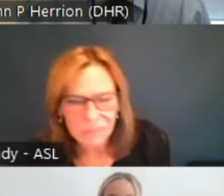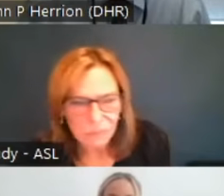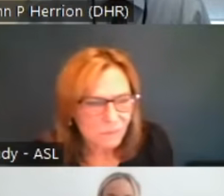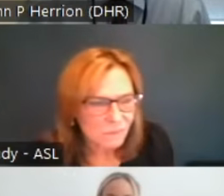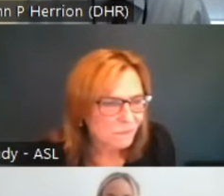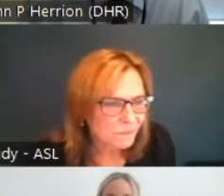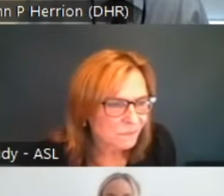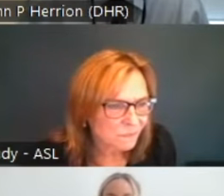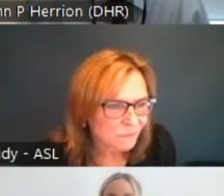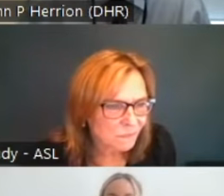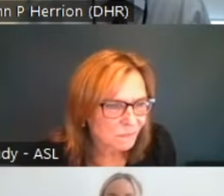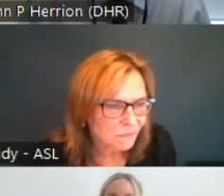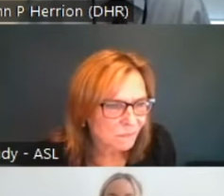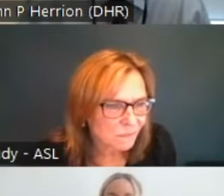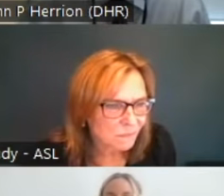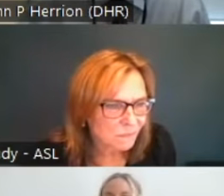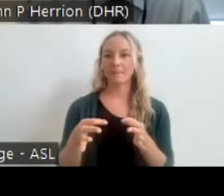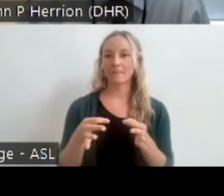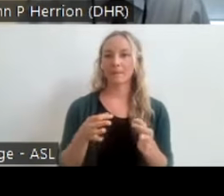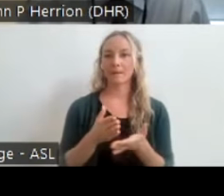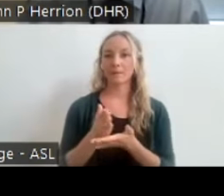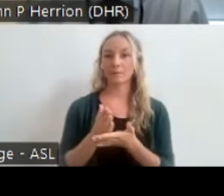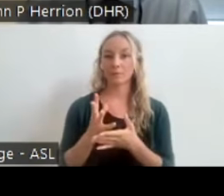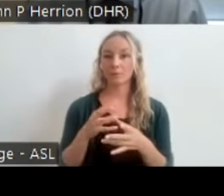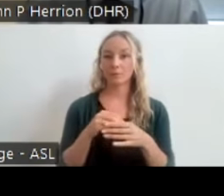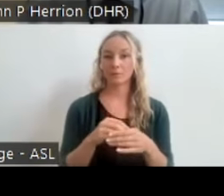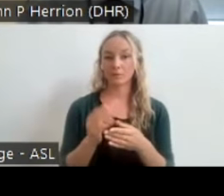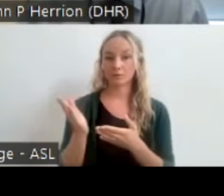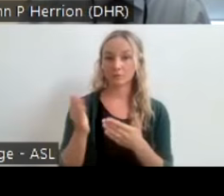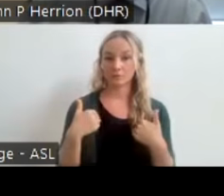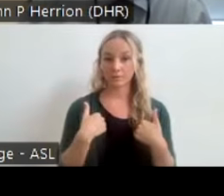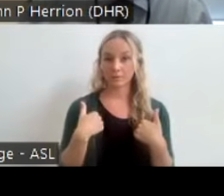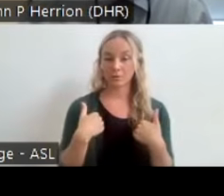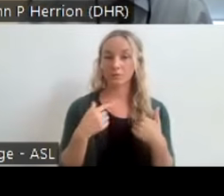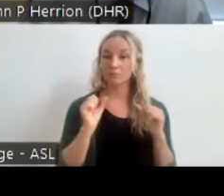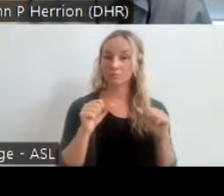that are normally open to the public, They're not to be isolated, segregated, or otherwise less favorably